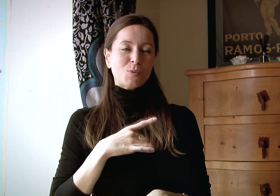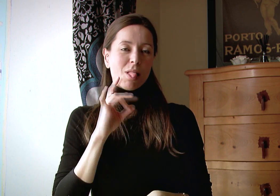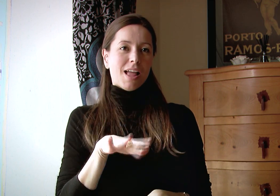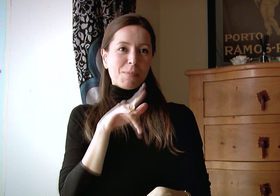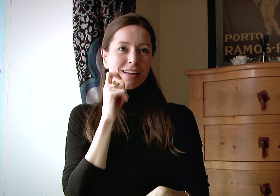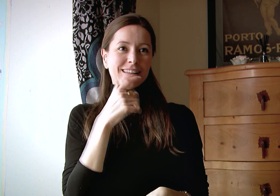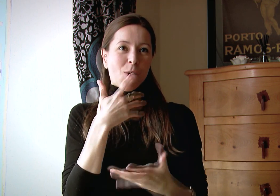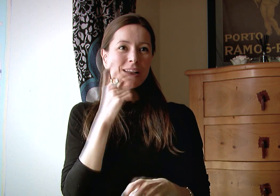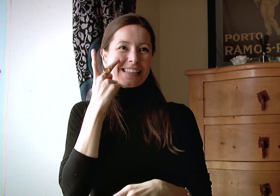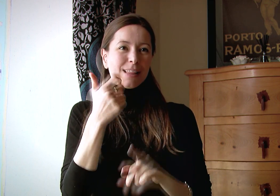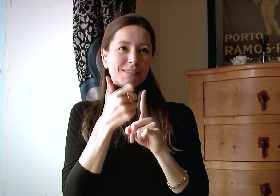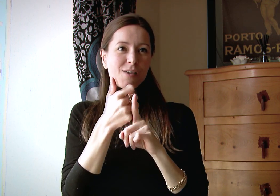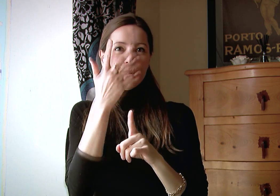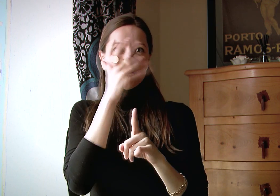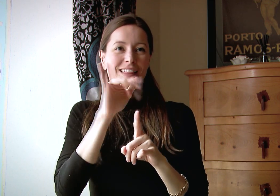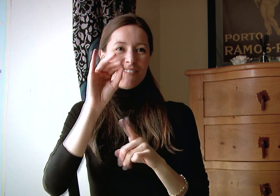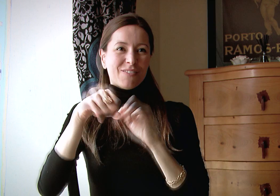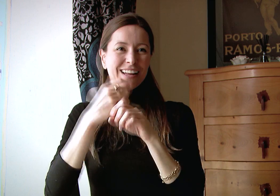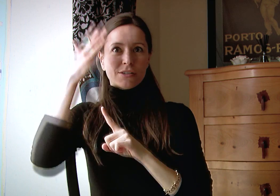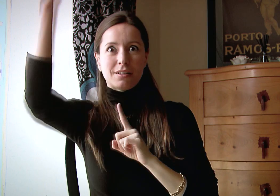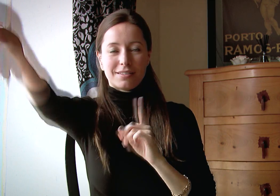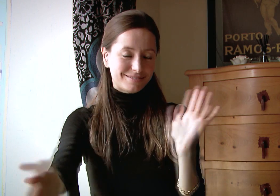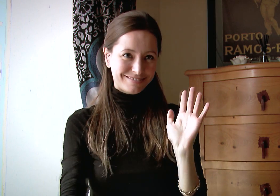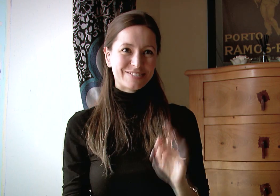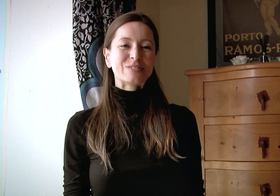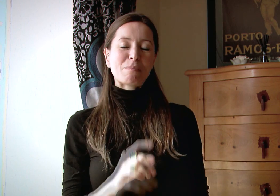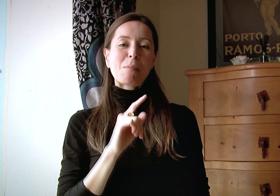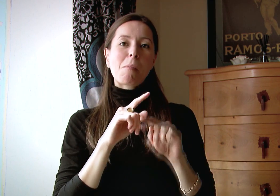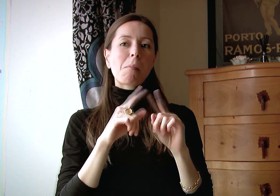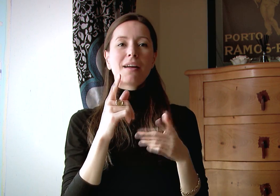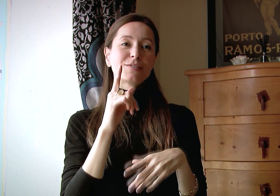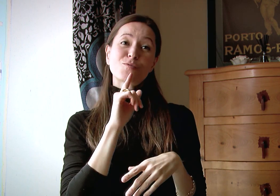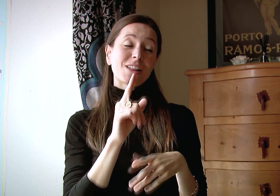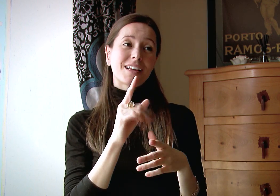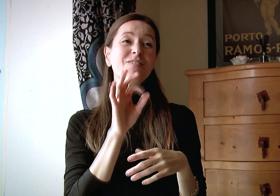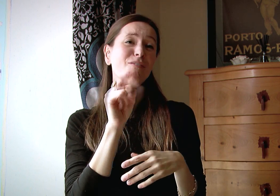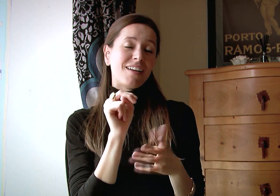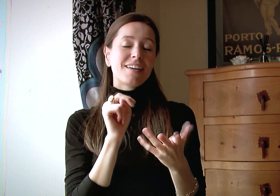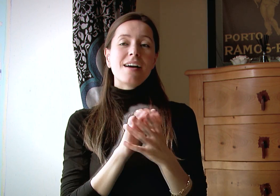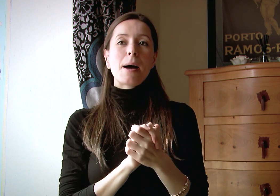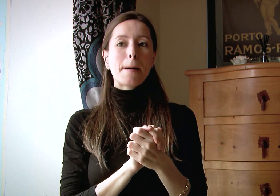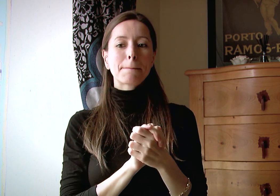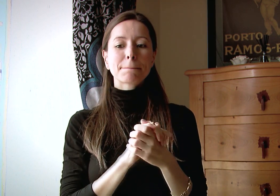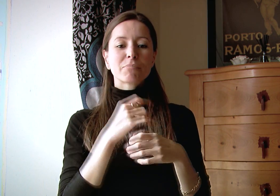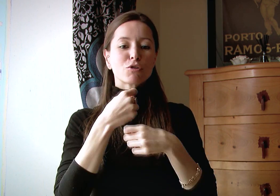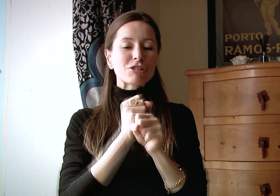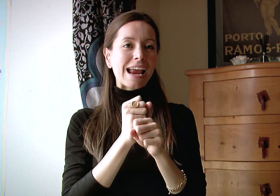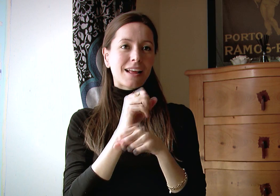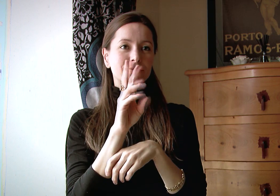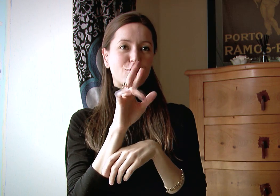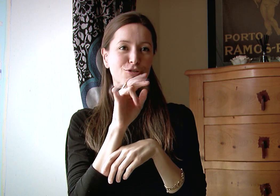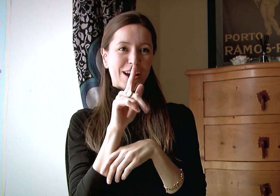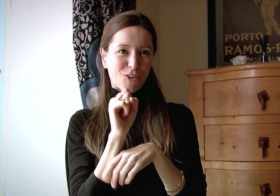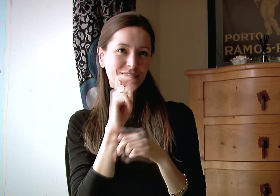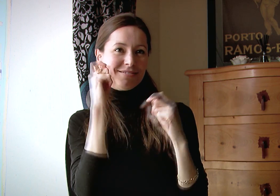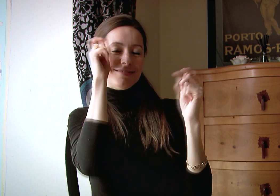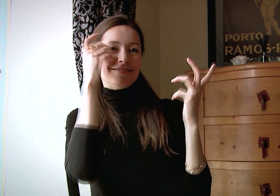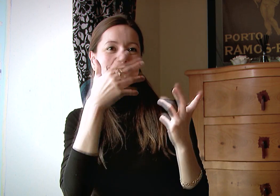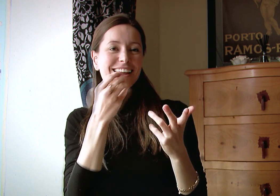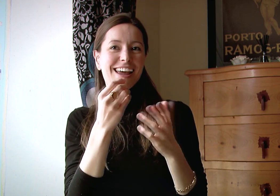because they don't want to see themselves aged 50 years. But like I said, it's fun! Just creating wrinkles and using